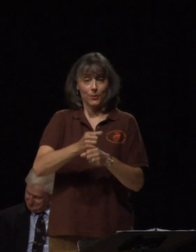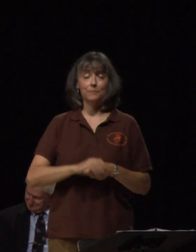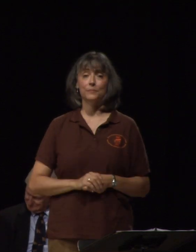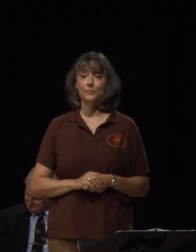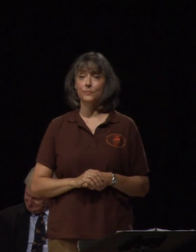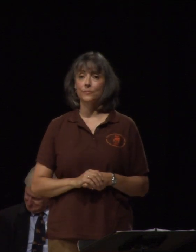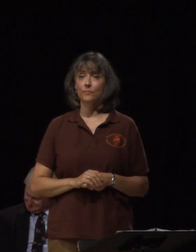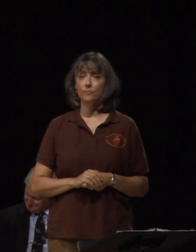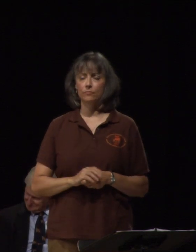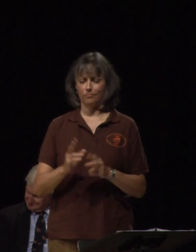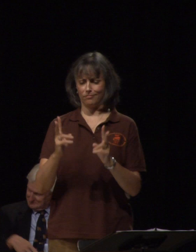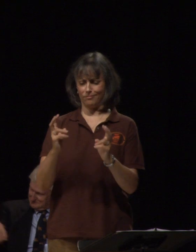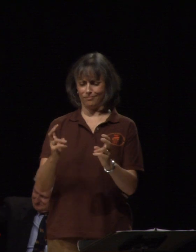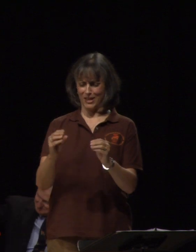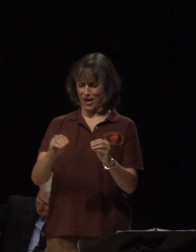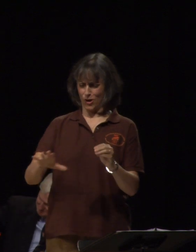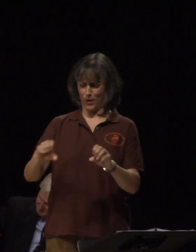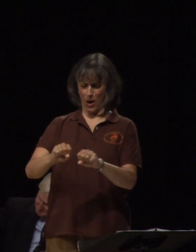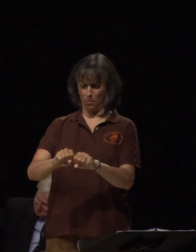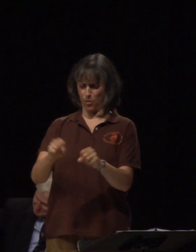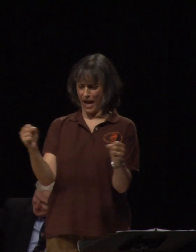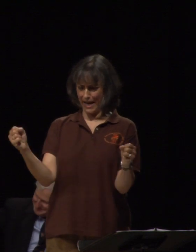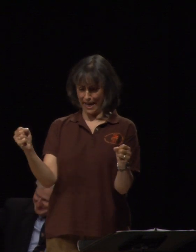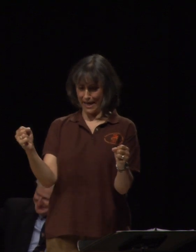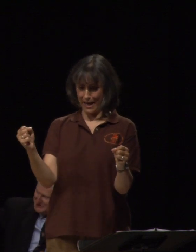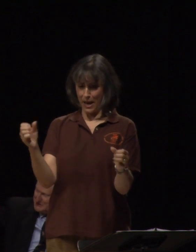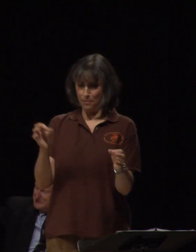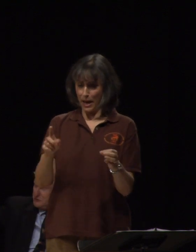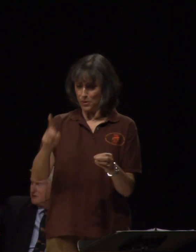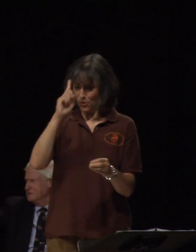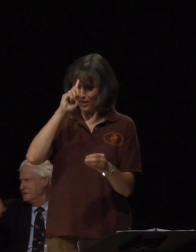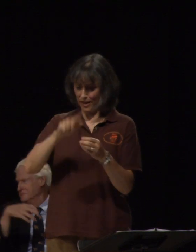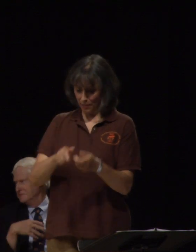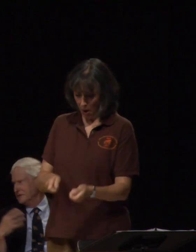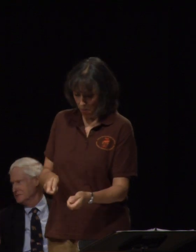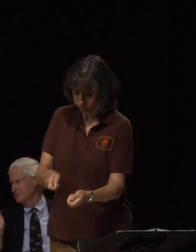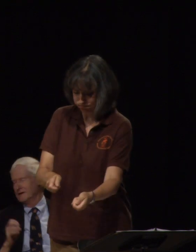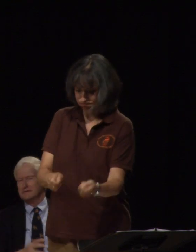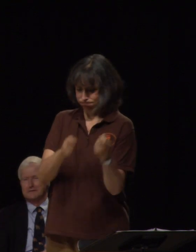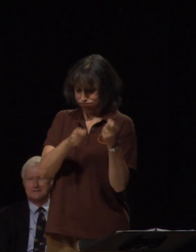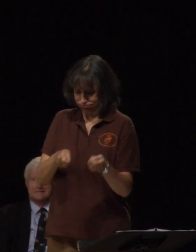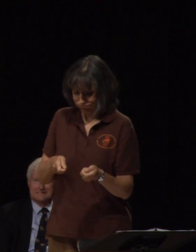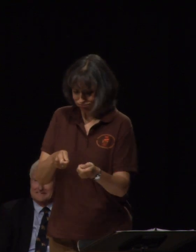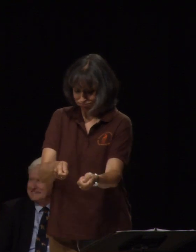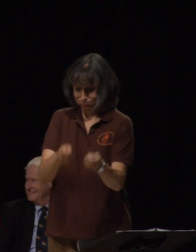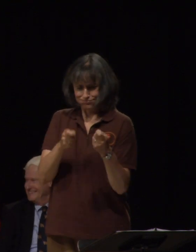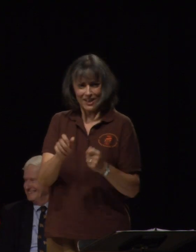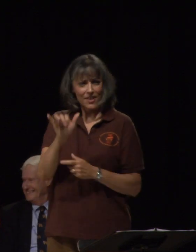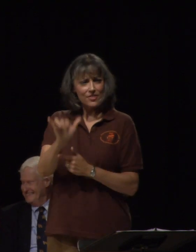THOUGH YOU MAY SEE THAT WORD, AND THINK ABOUT A PHYSICAL GROUNDBREAKING - LIKE FOR A NEW